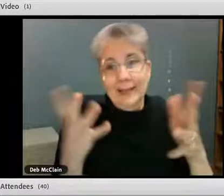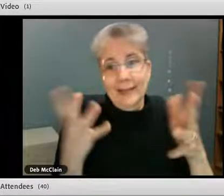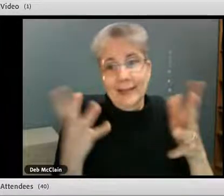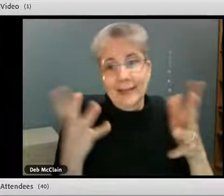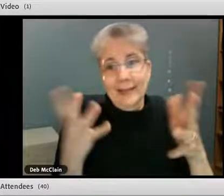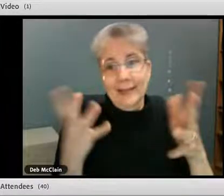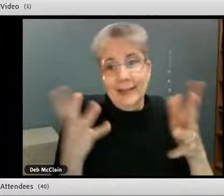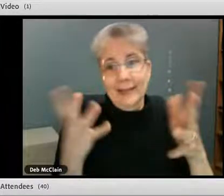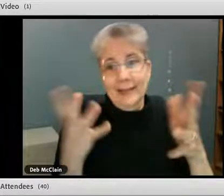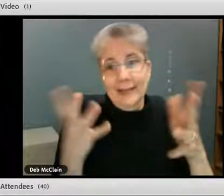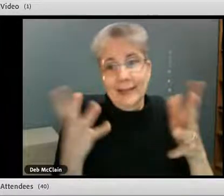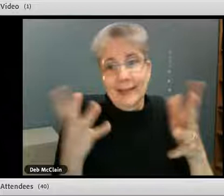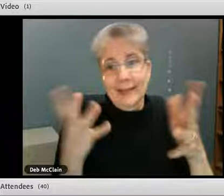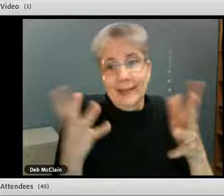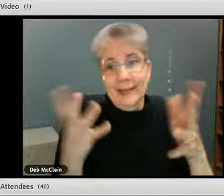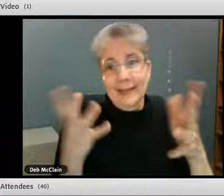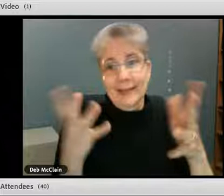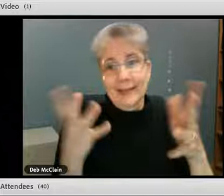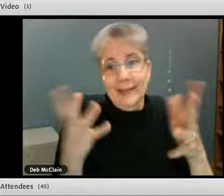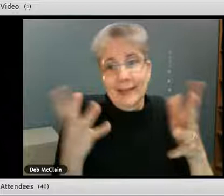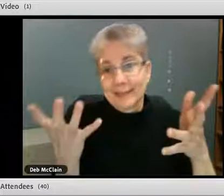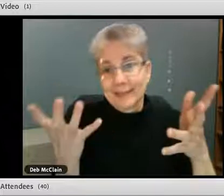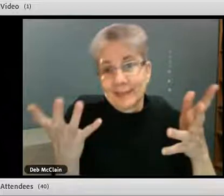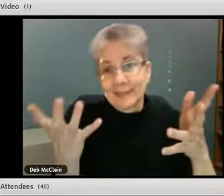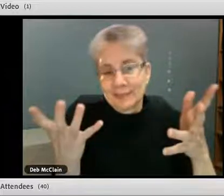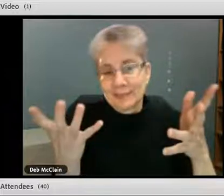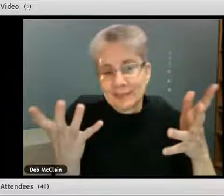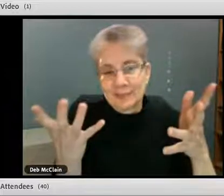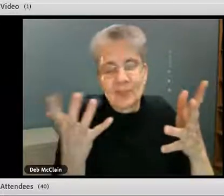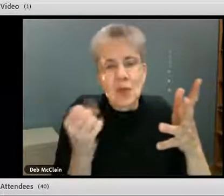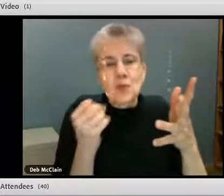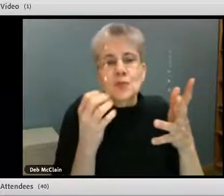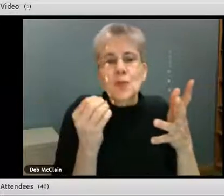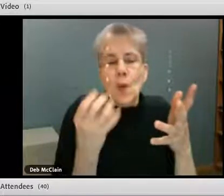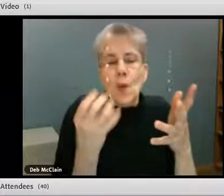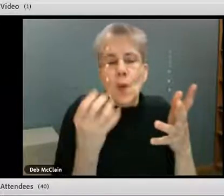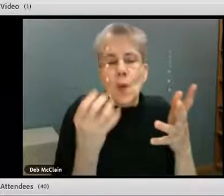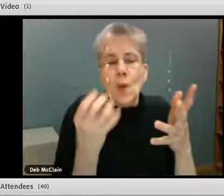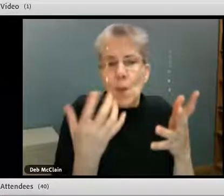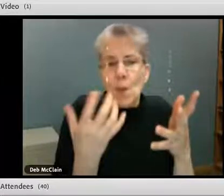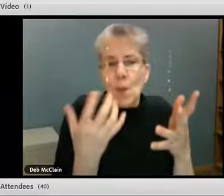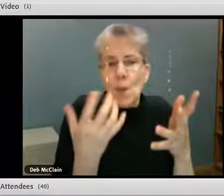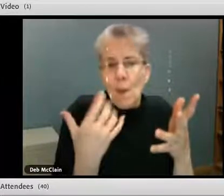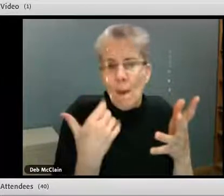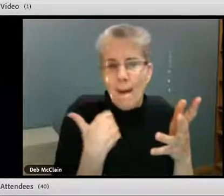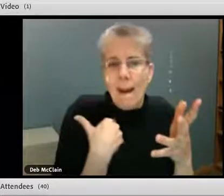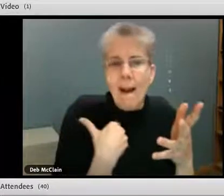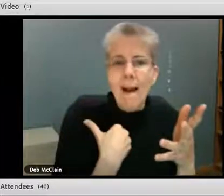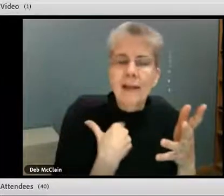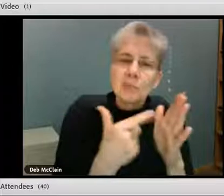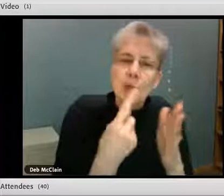when you're evaluating a site for free images is to stop and look at what the attributions, the copyright are before you go through there.